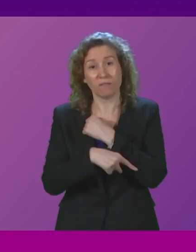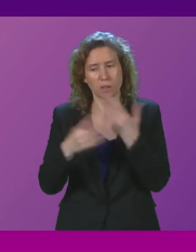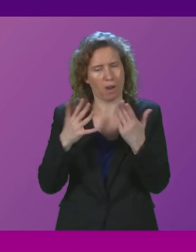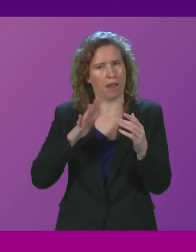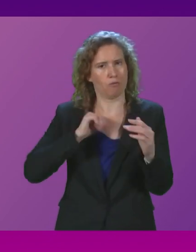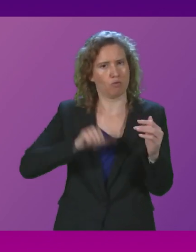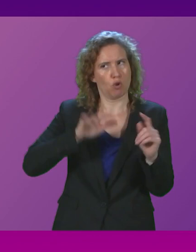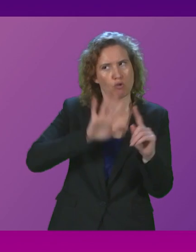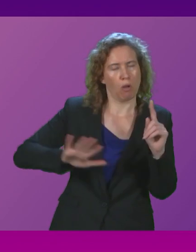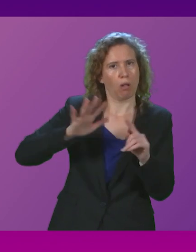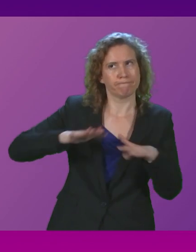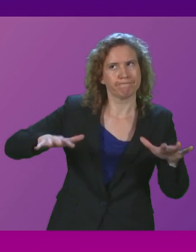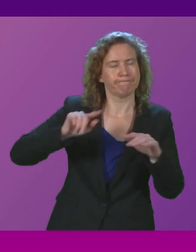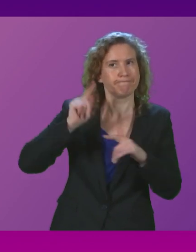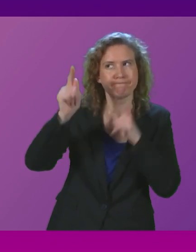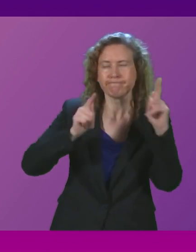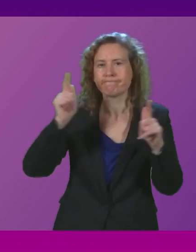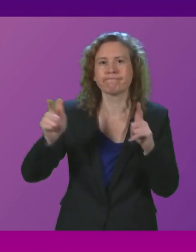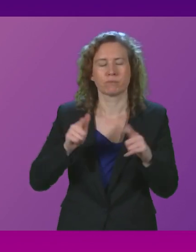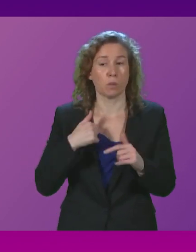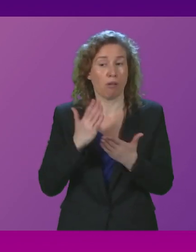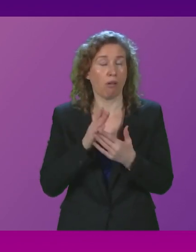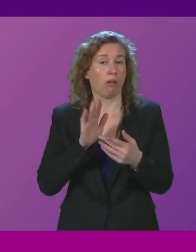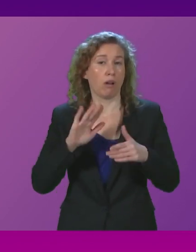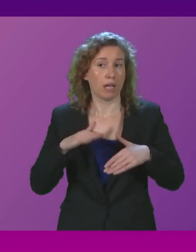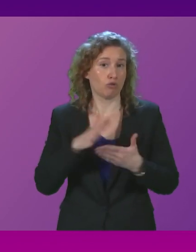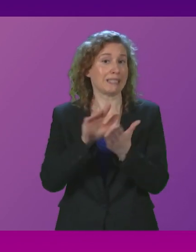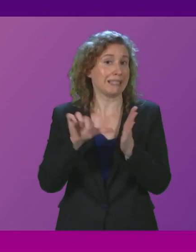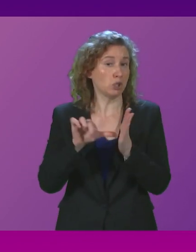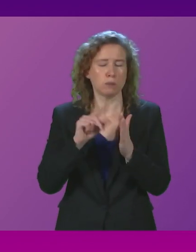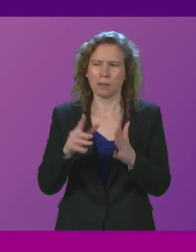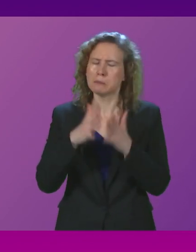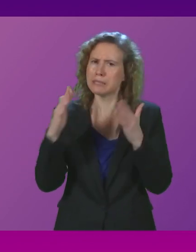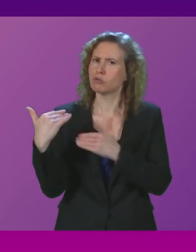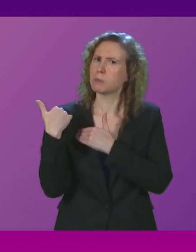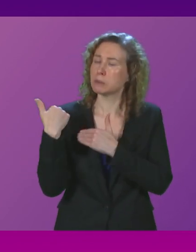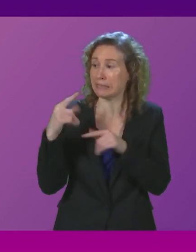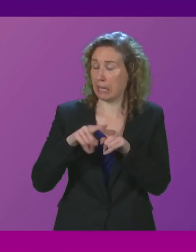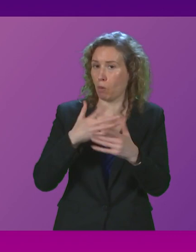We are addressing those issues, but there is a big responsibility on us, as there is on all Governments, to continue to do so.